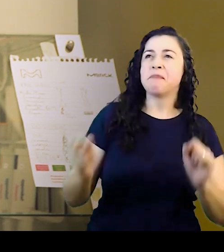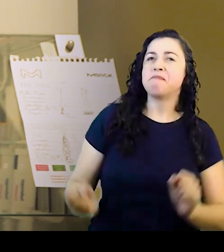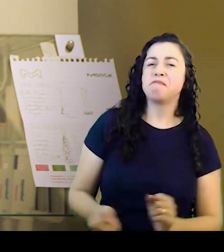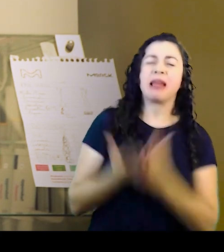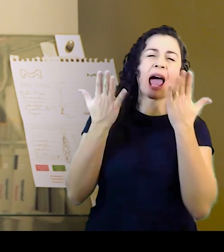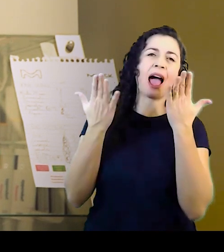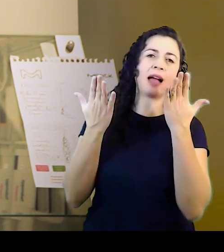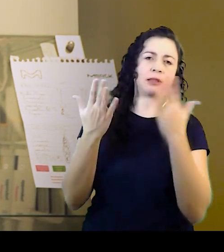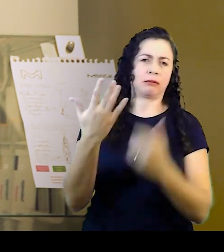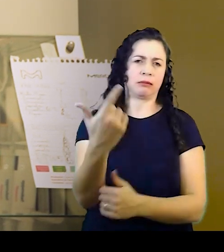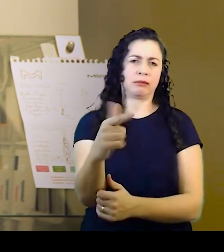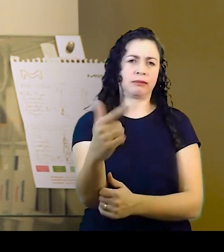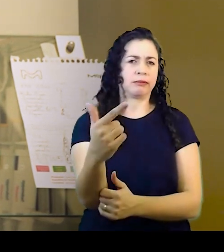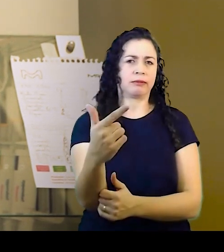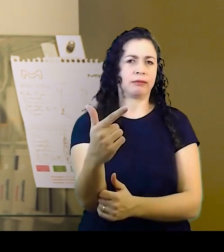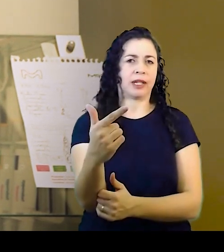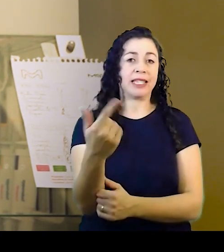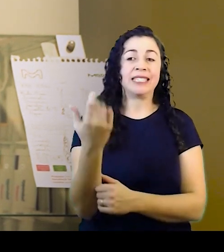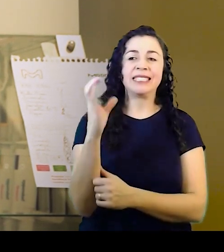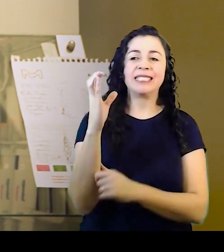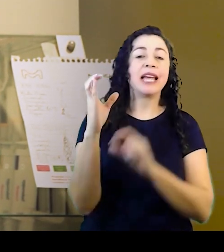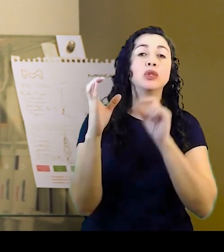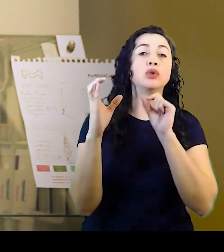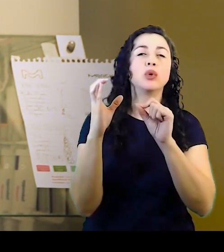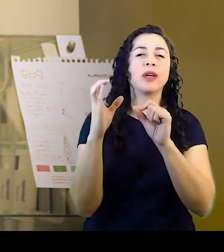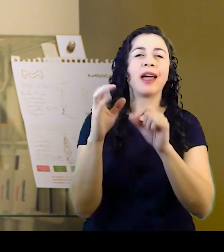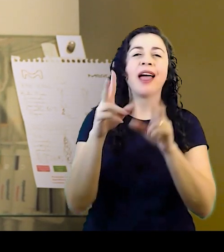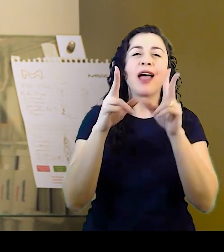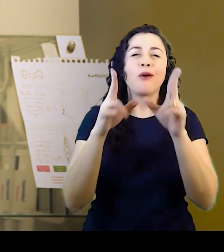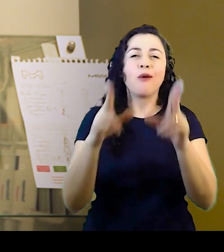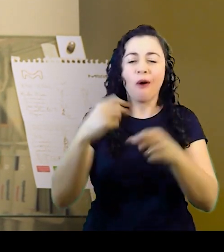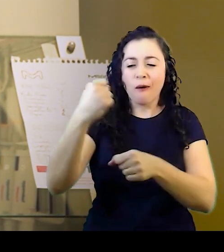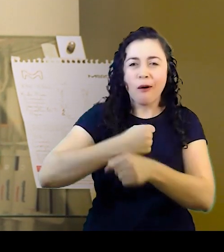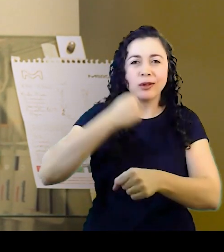I always say that science is made with bricks, so we